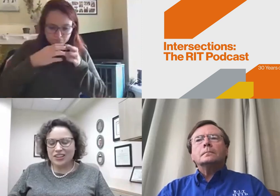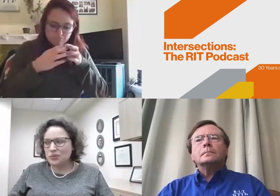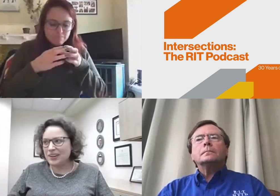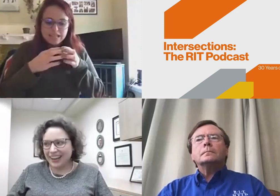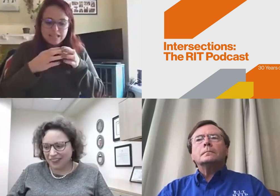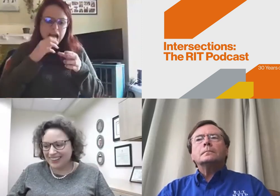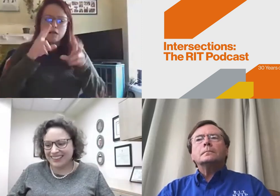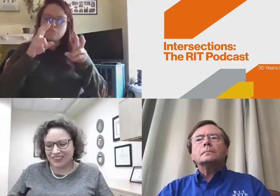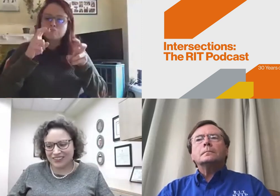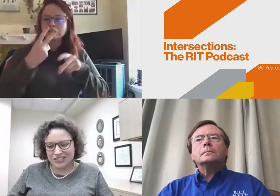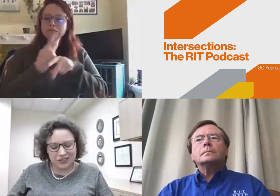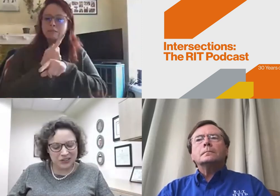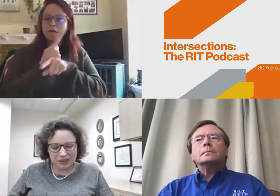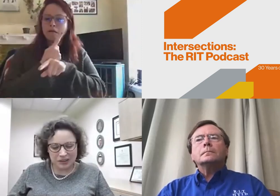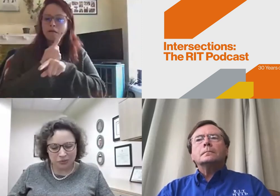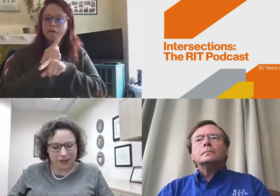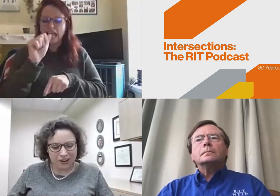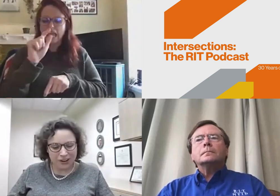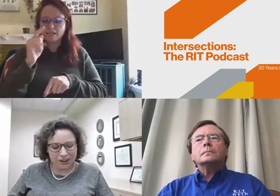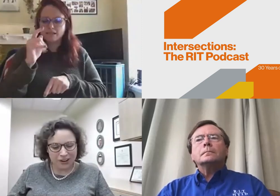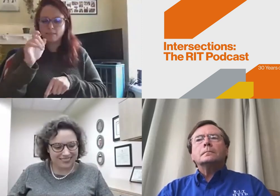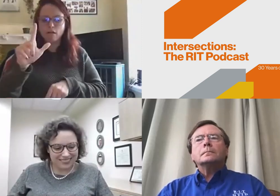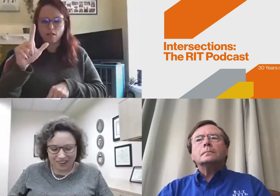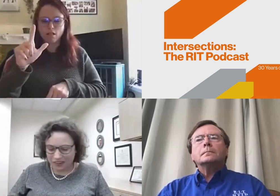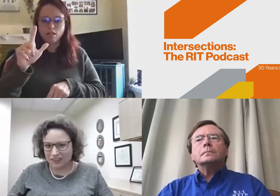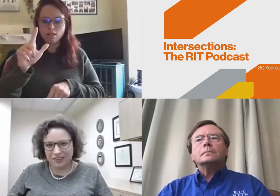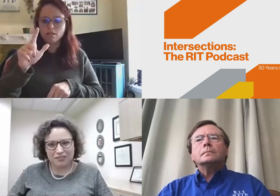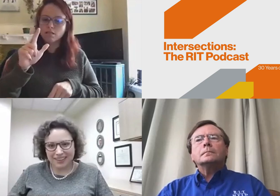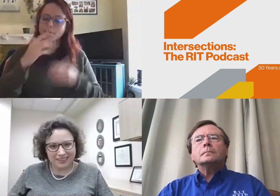you inherently learn to embrace alternative possibilities.